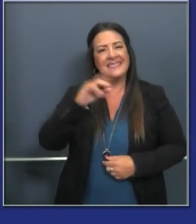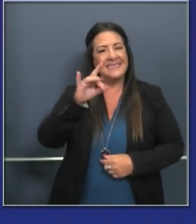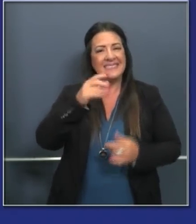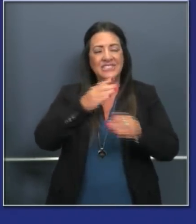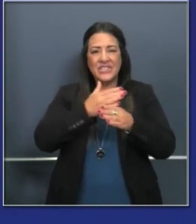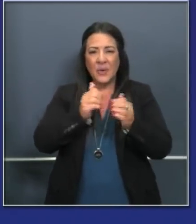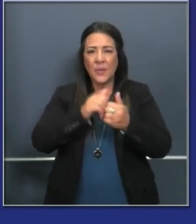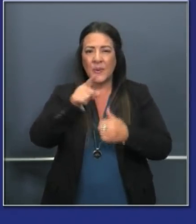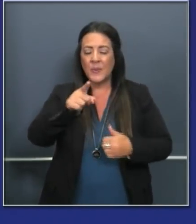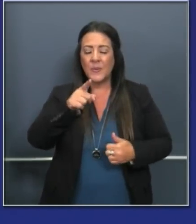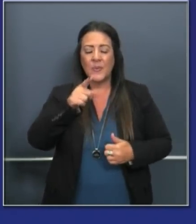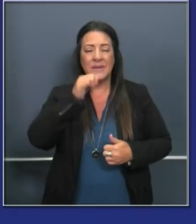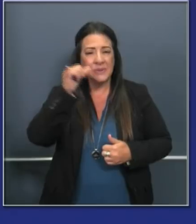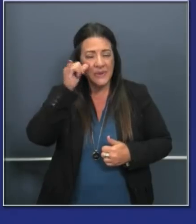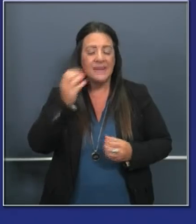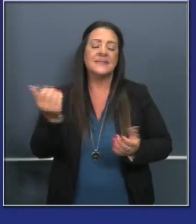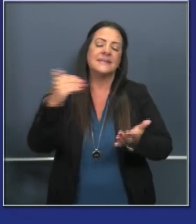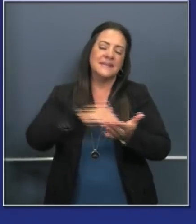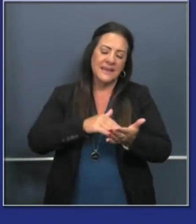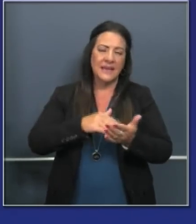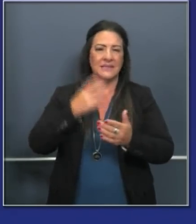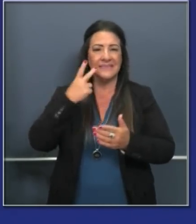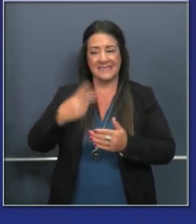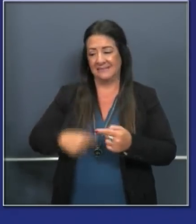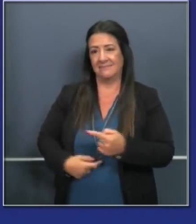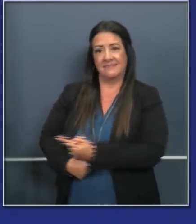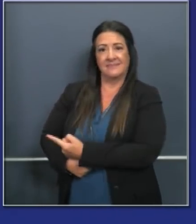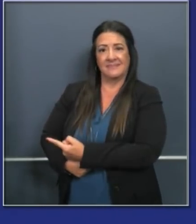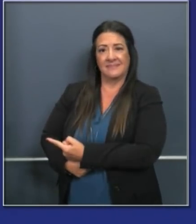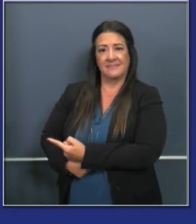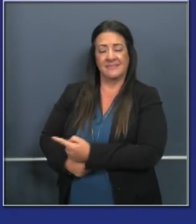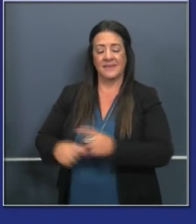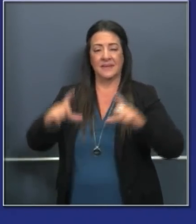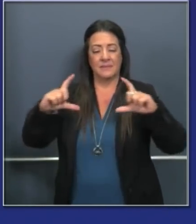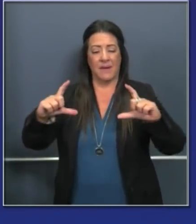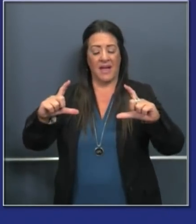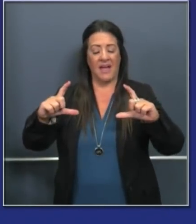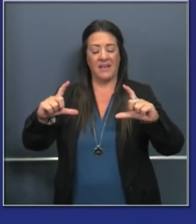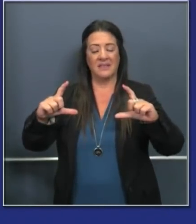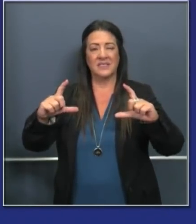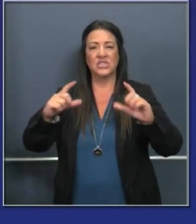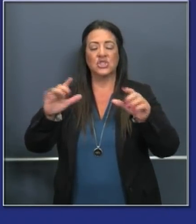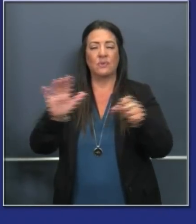HOSPITALIZED AS COVID-19 PATIENTS. YESTERDAY WE SHARED